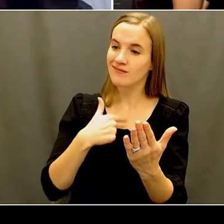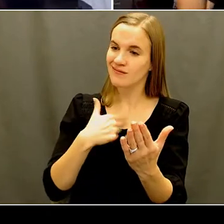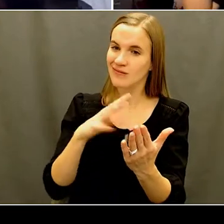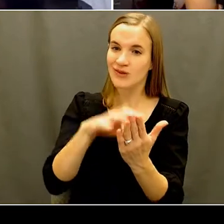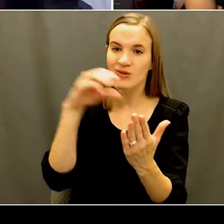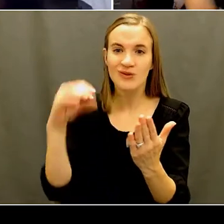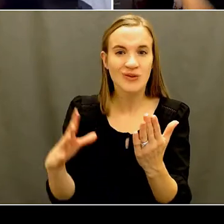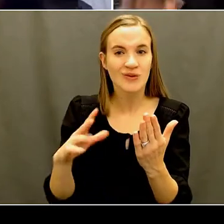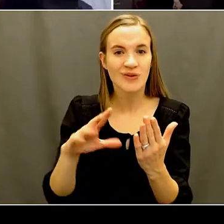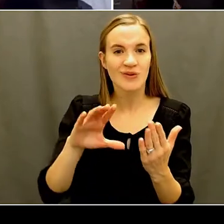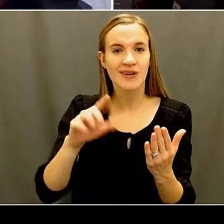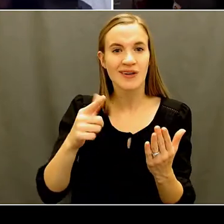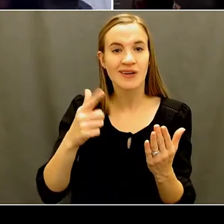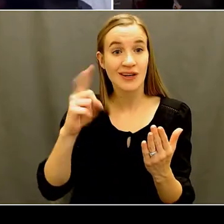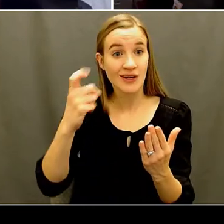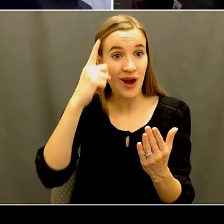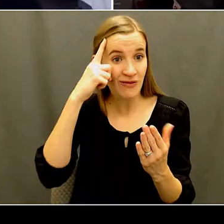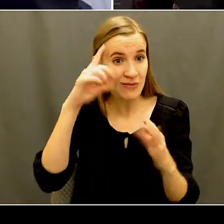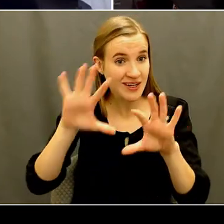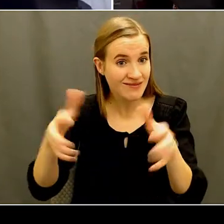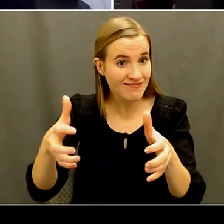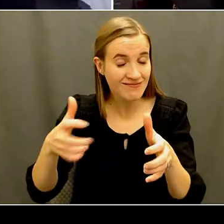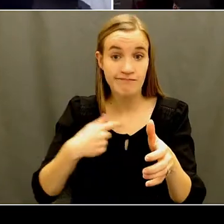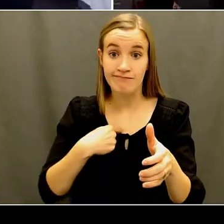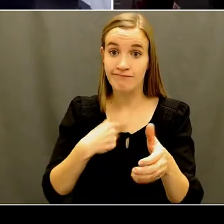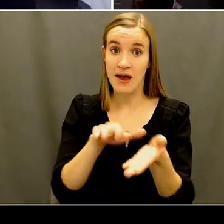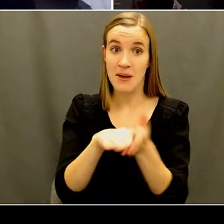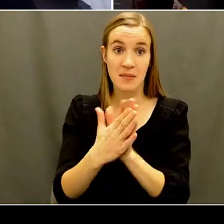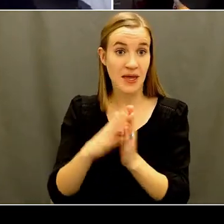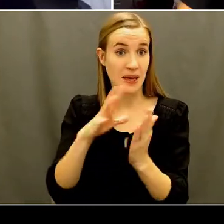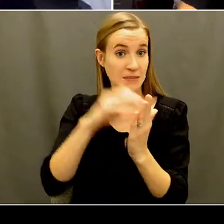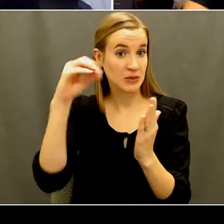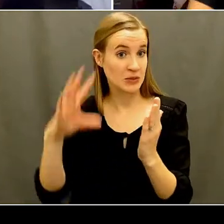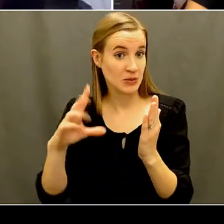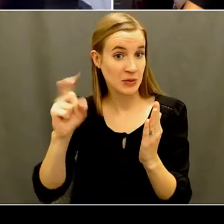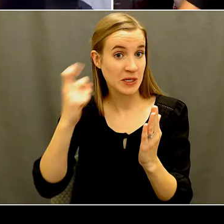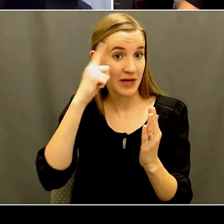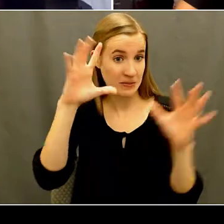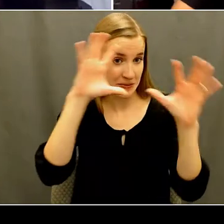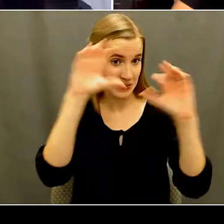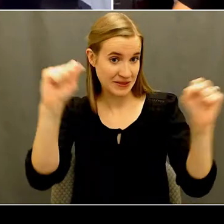that, I didn't focus a lot on accessibility or disability because